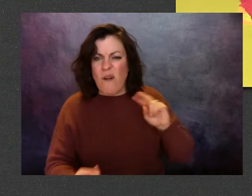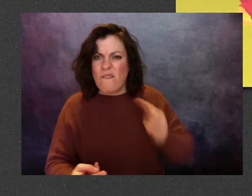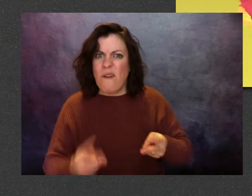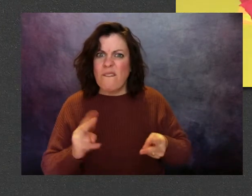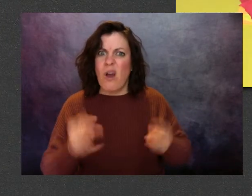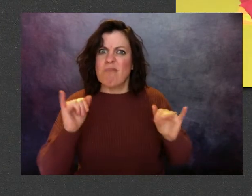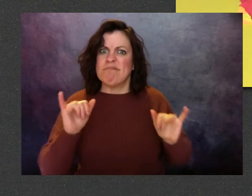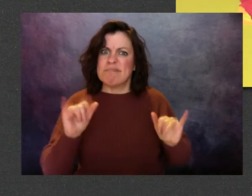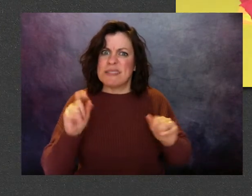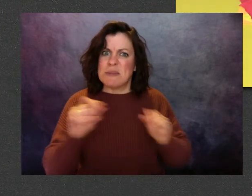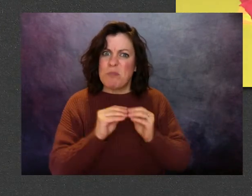Oh my goodness